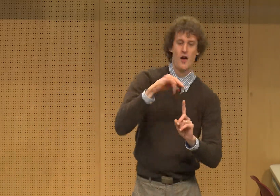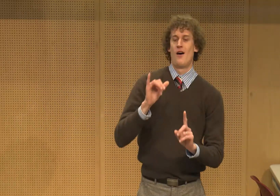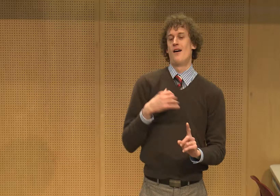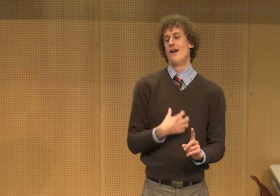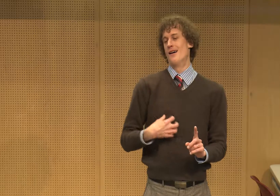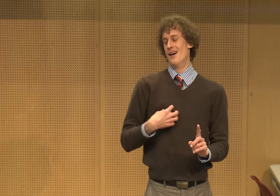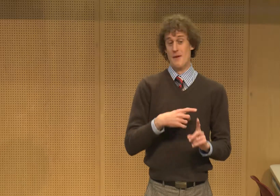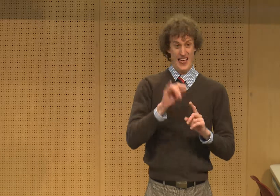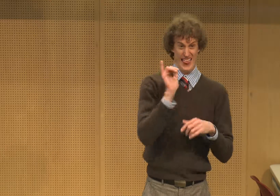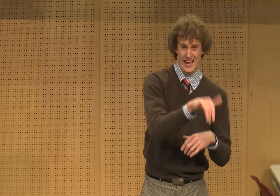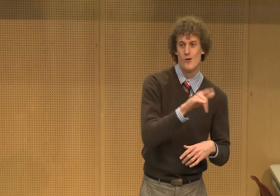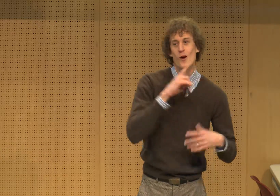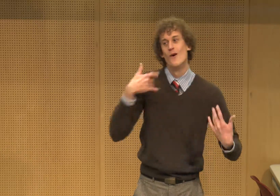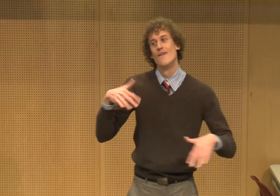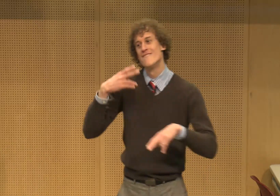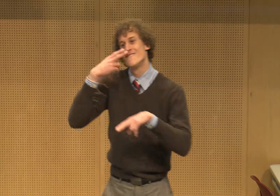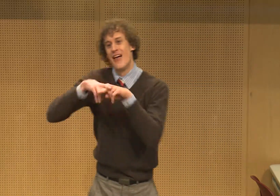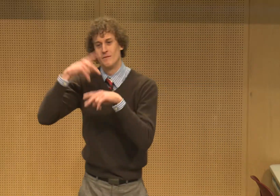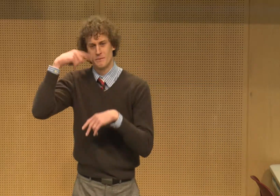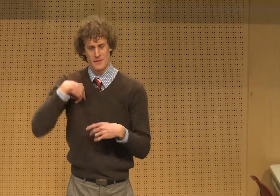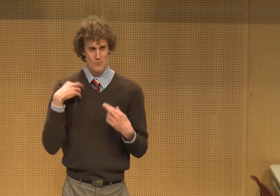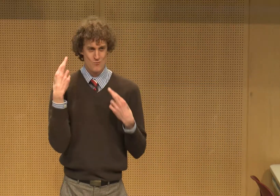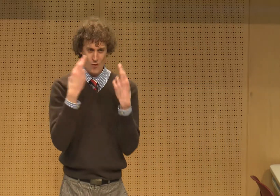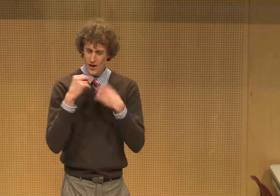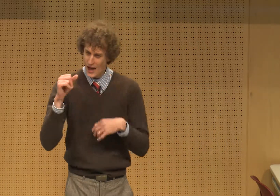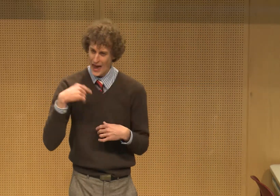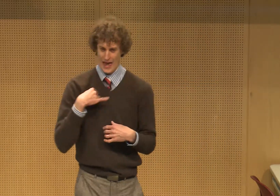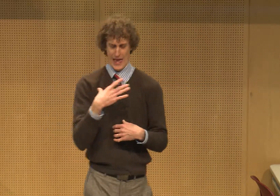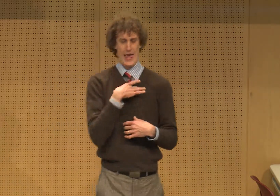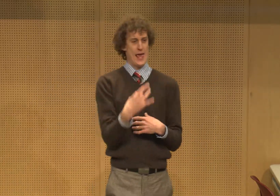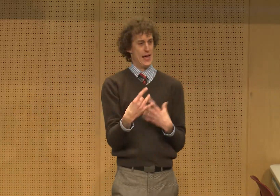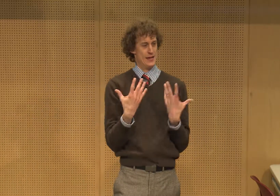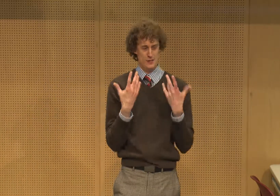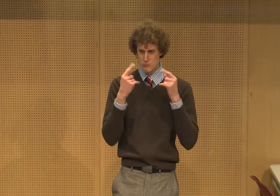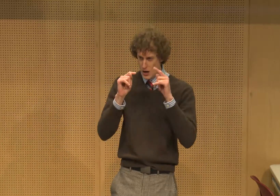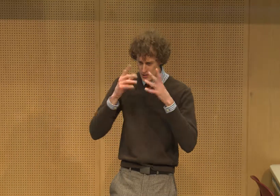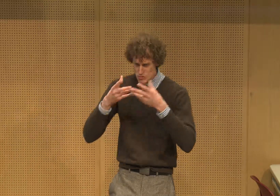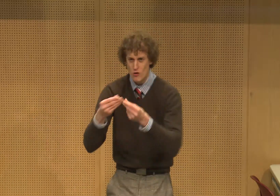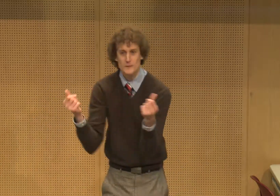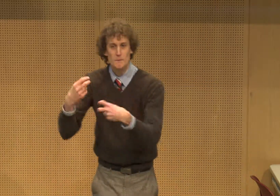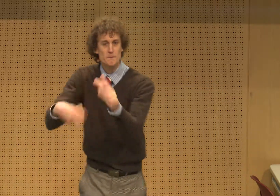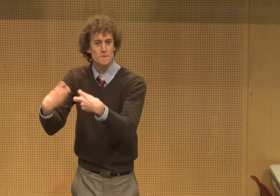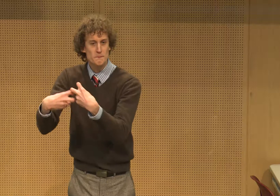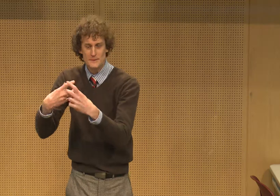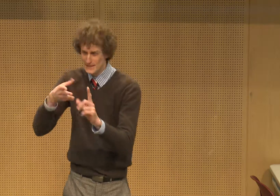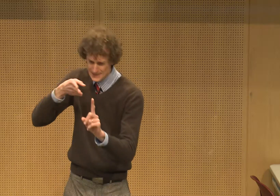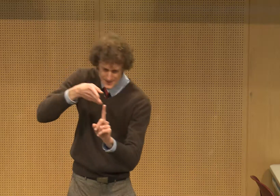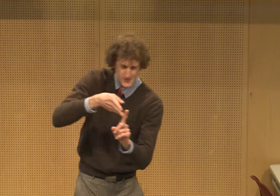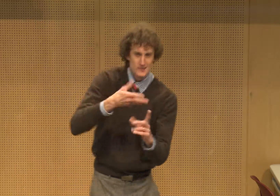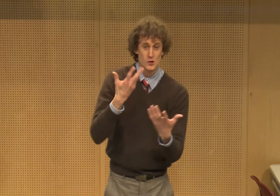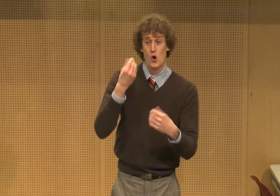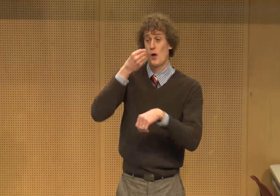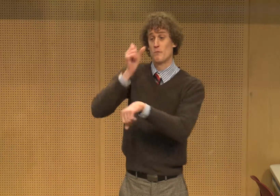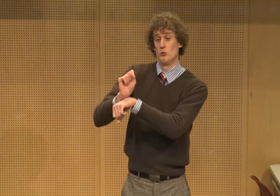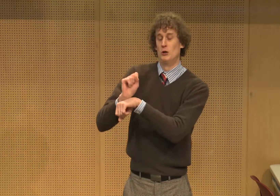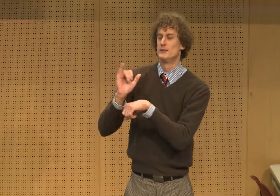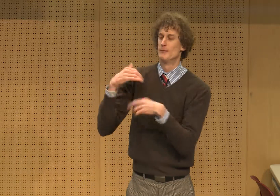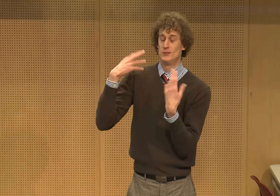what the problems were and how things worked to be able to fix them, and I got experience with both of these sentiments,